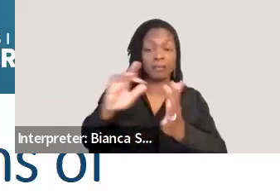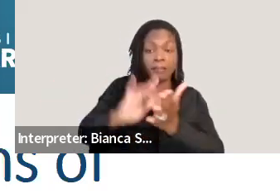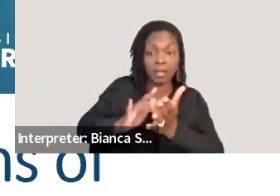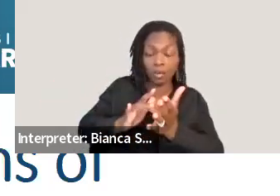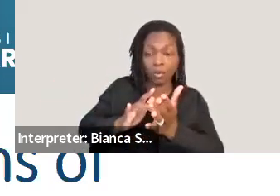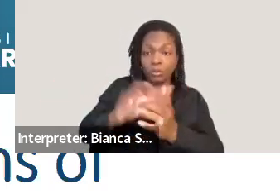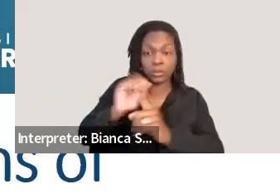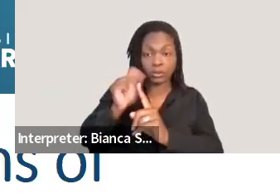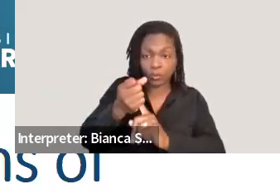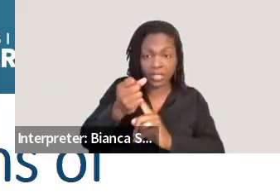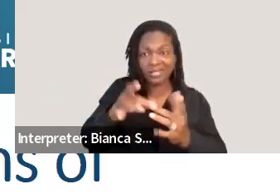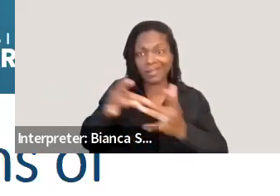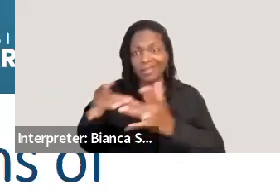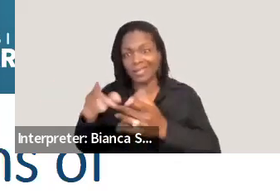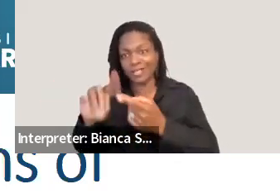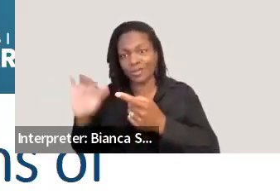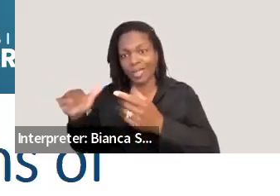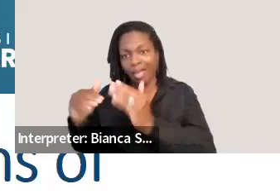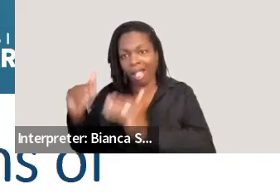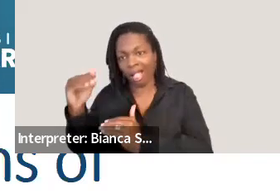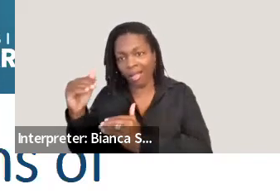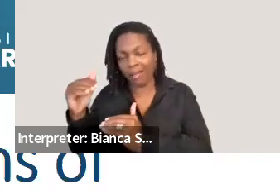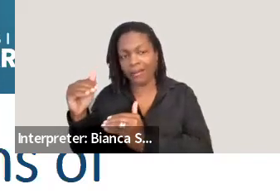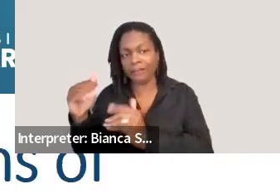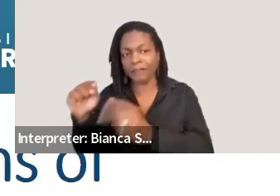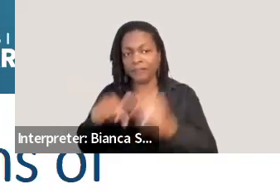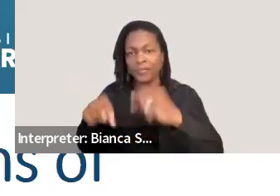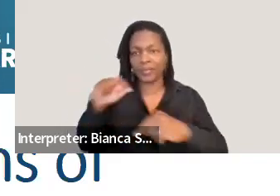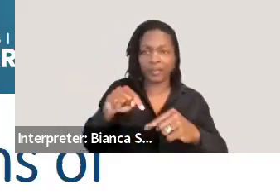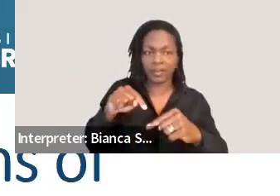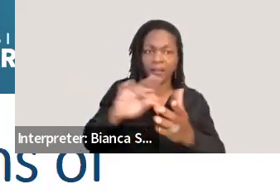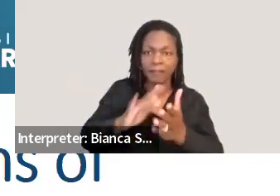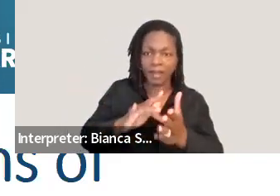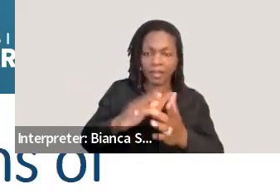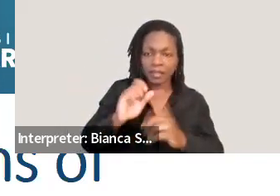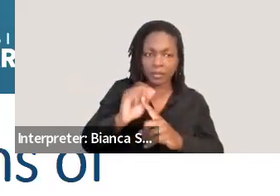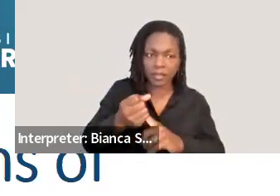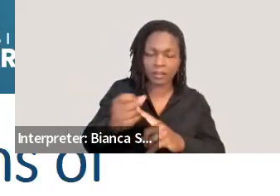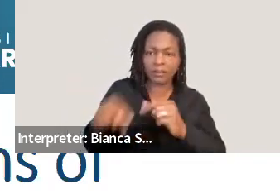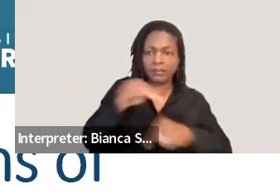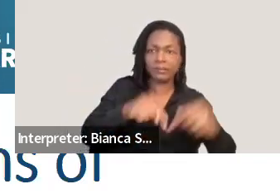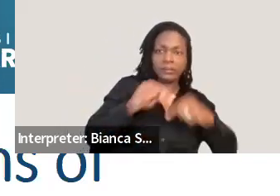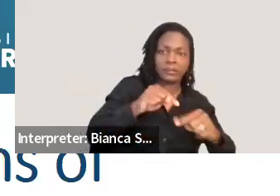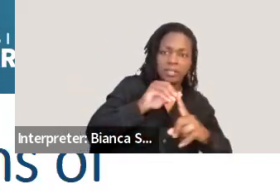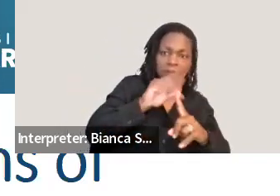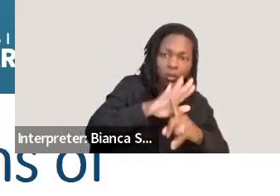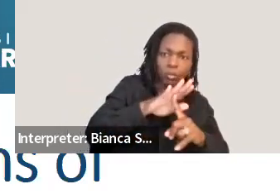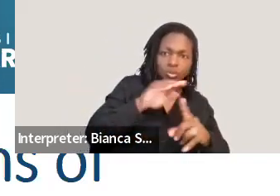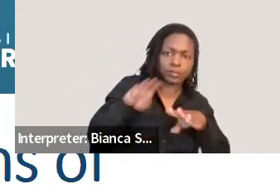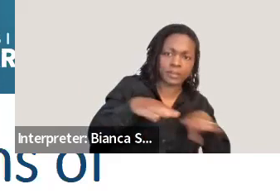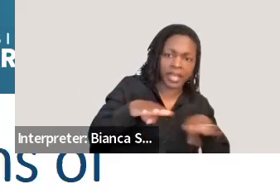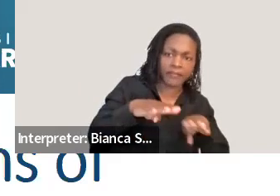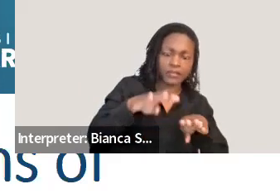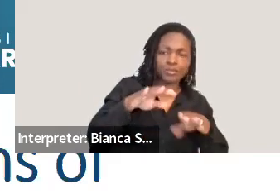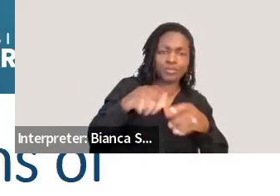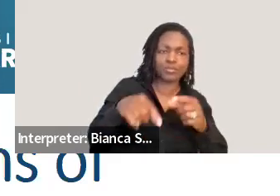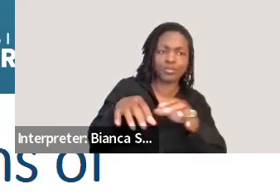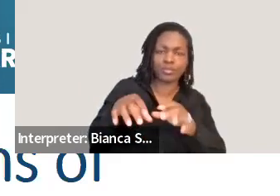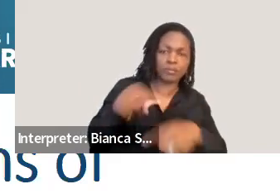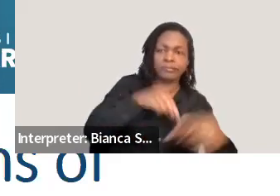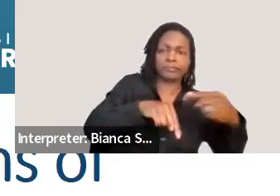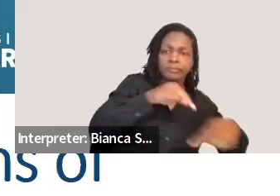And what the exposures and behaviors ultimately lead to those medical conditions. And then finally, what foundations of community health lead to the exposures.